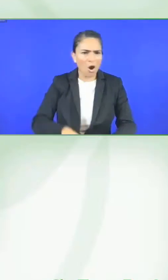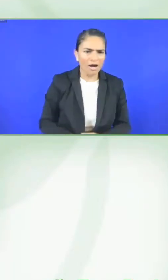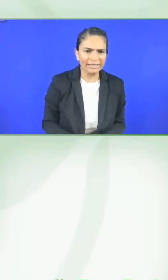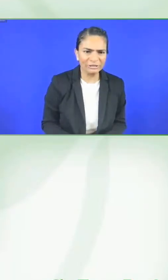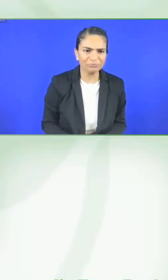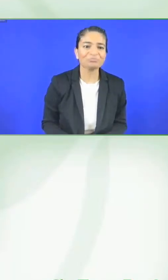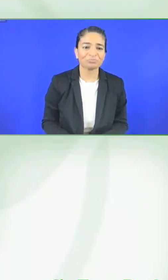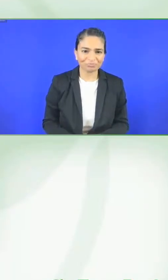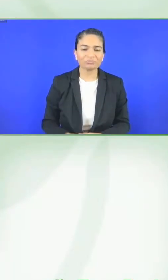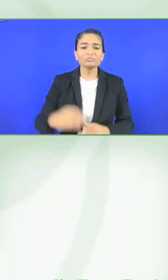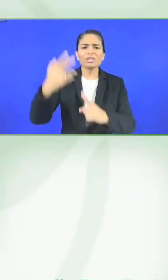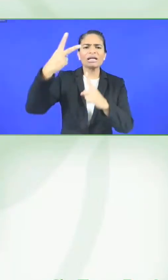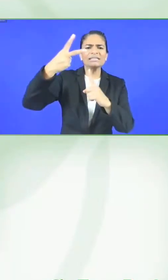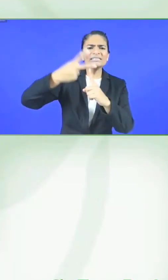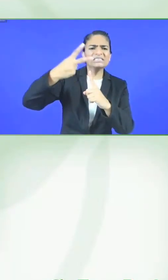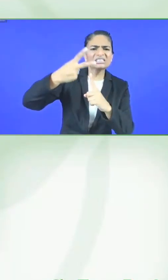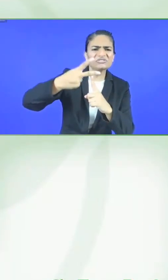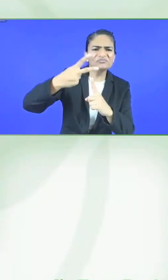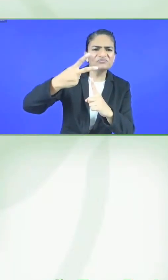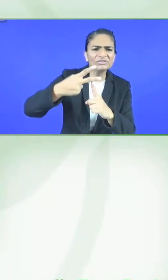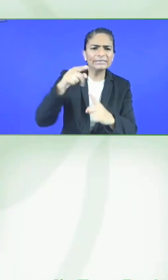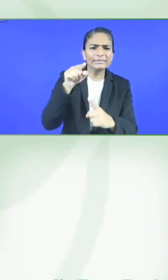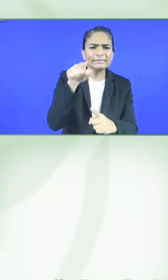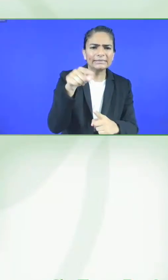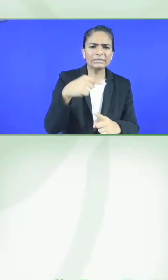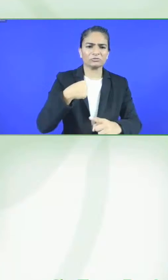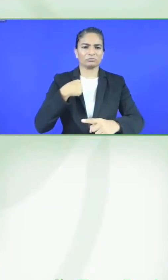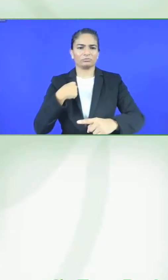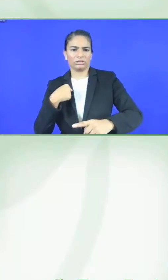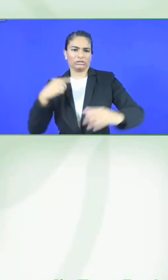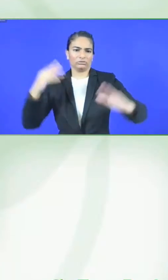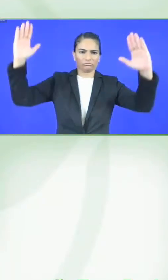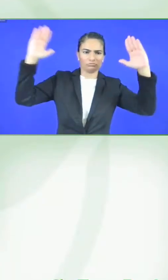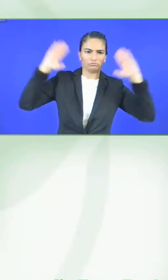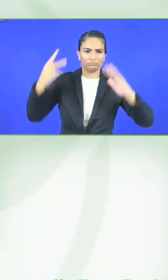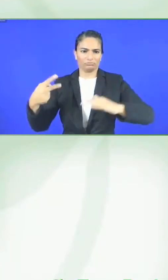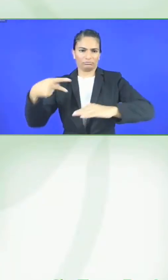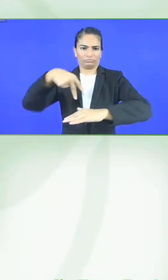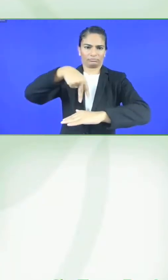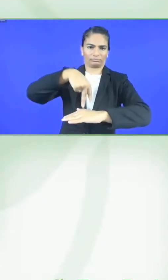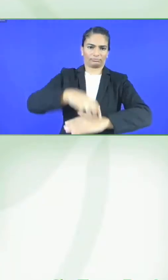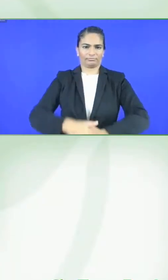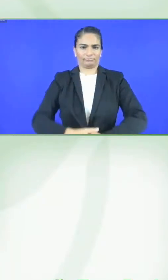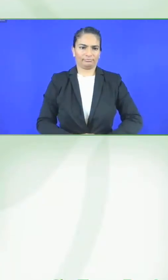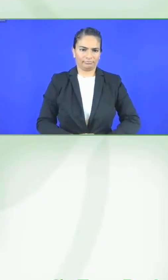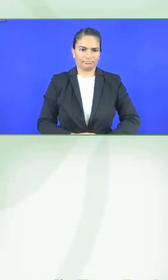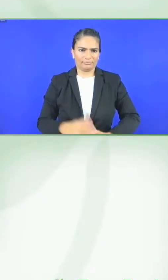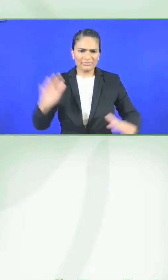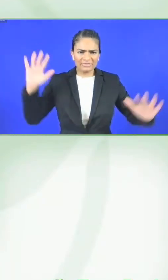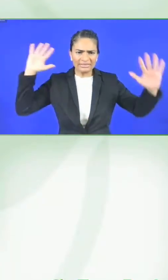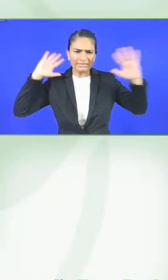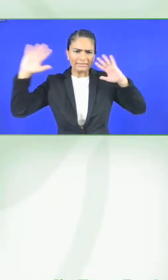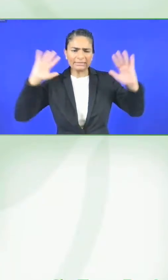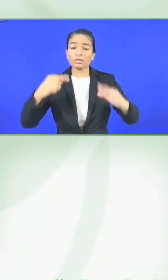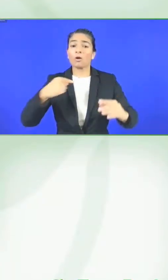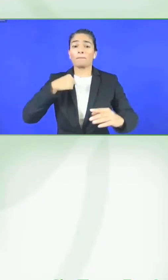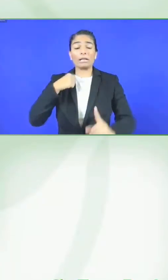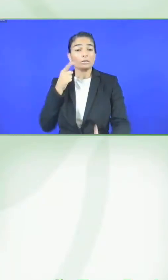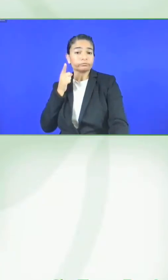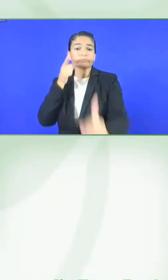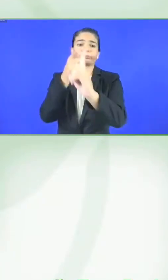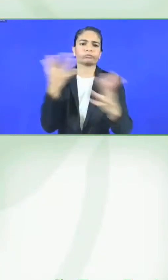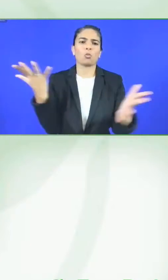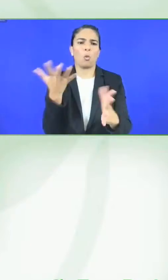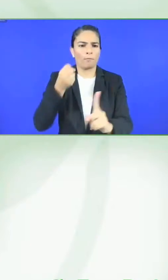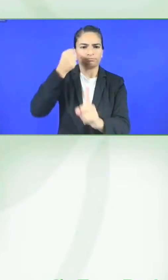I am totally blind and I really like to talk up when I spot issues in accessibility.